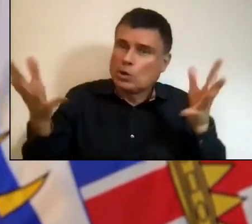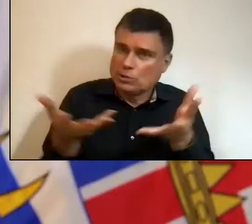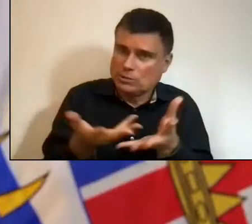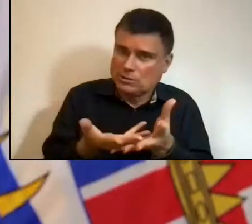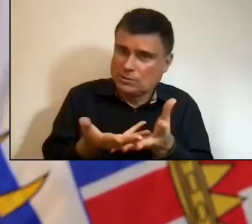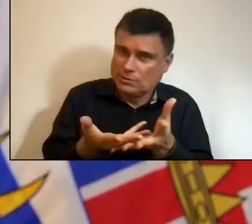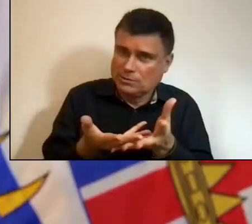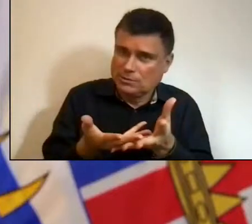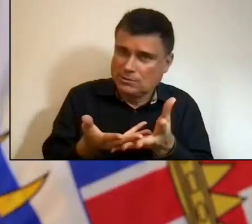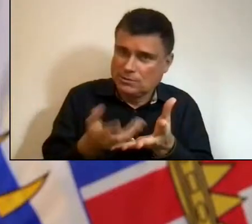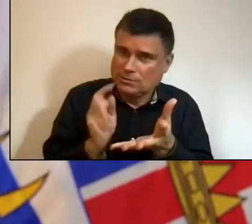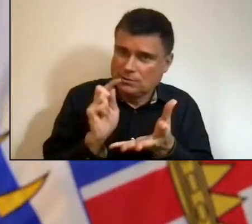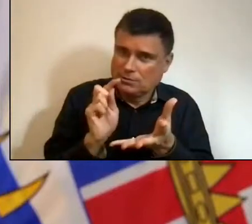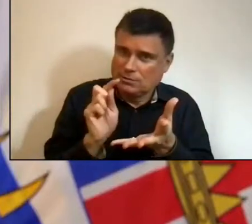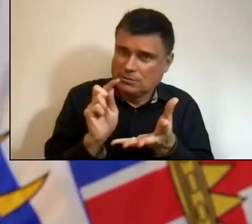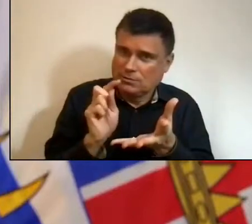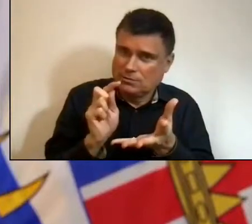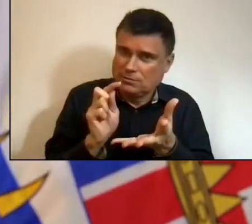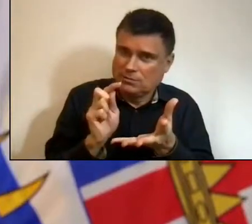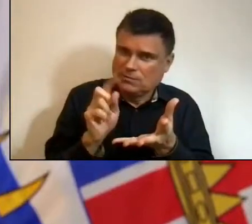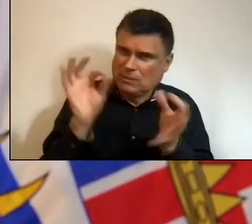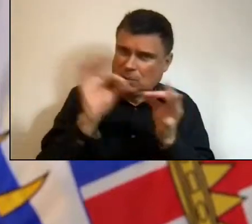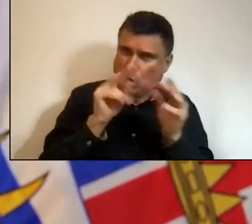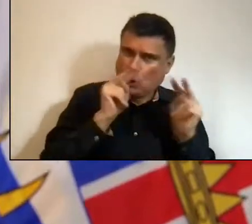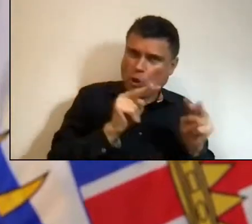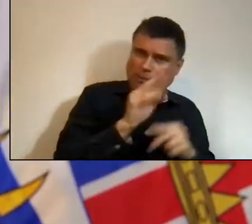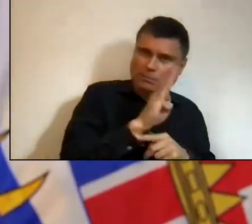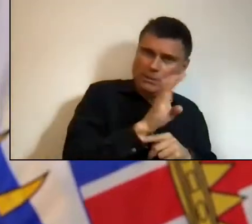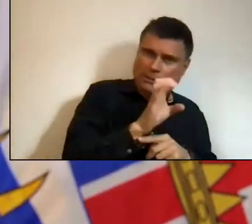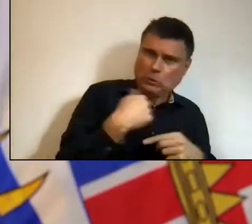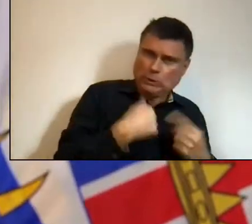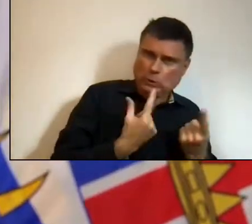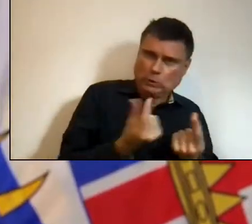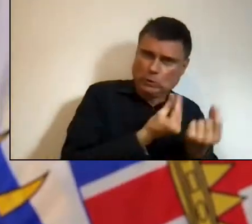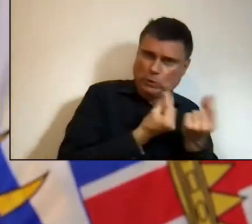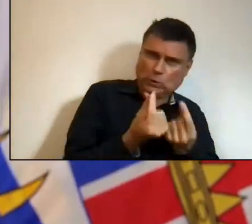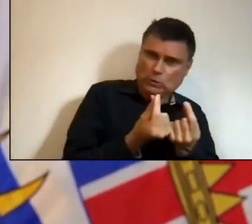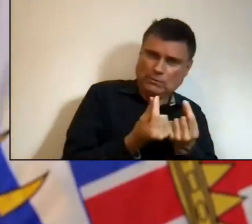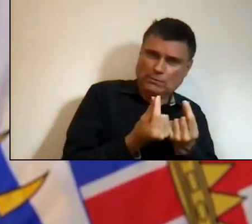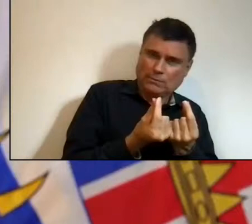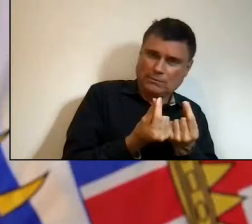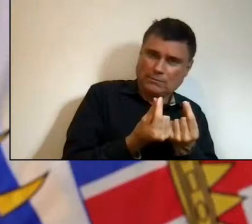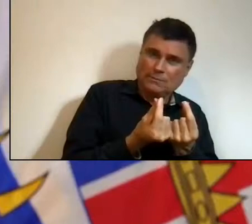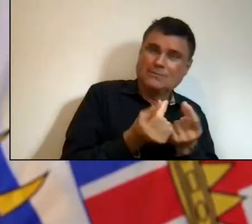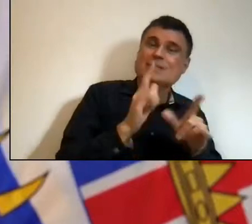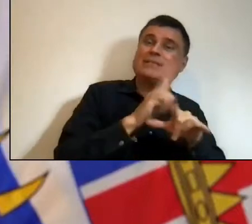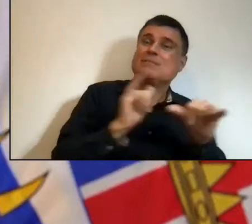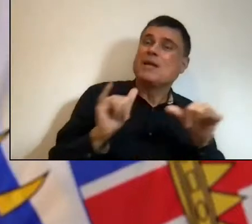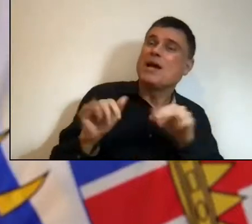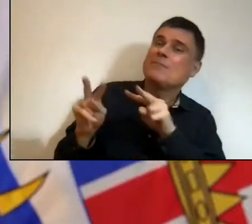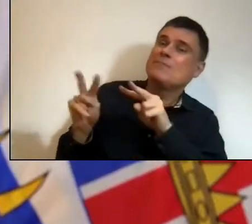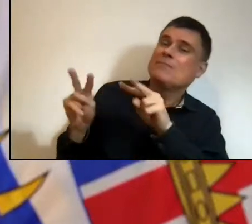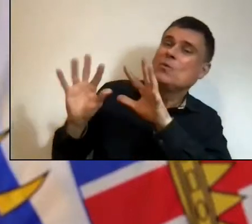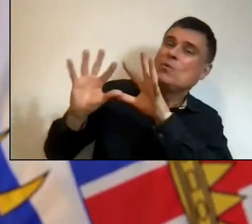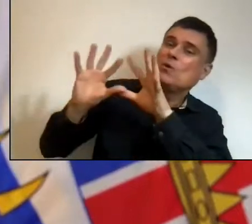and how we get through this next wave here in B.C. and how do we